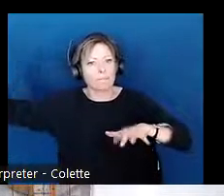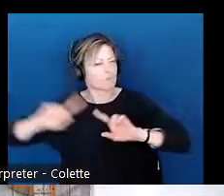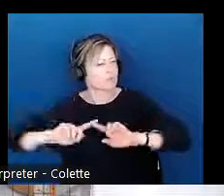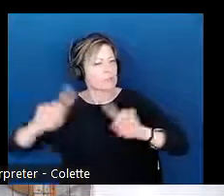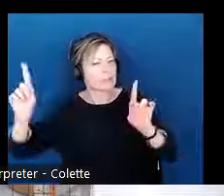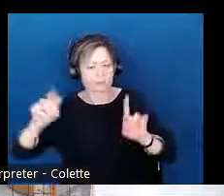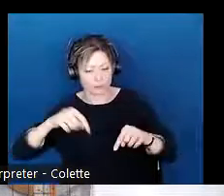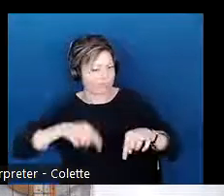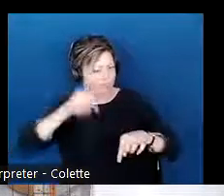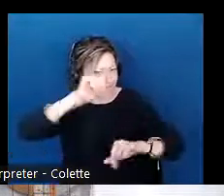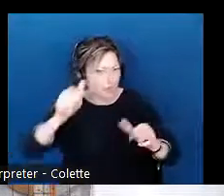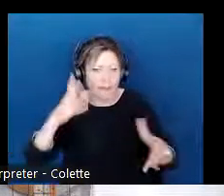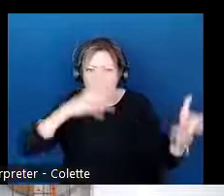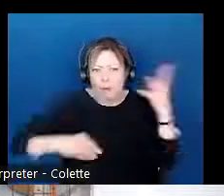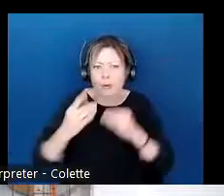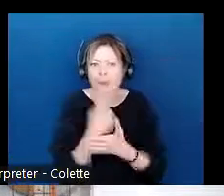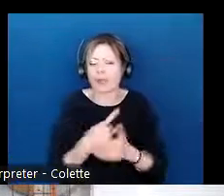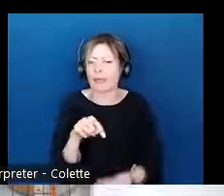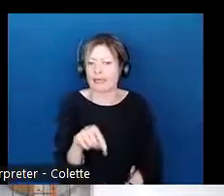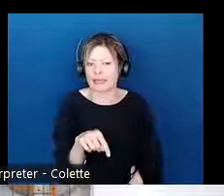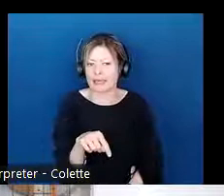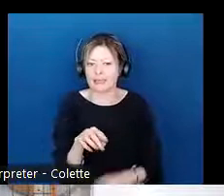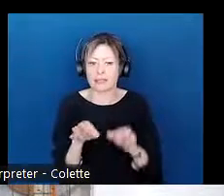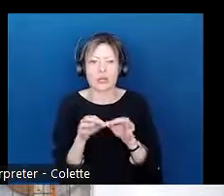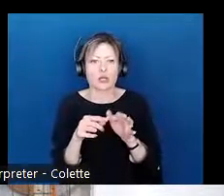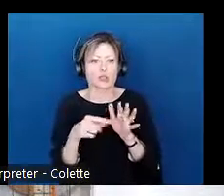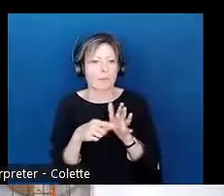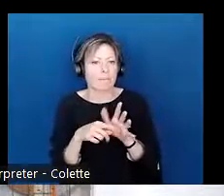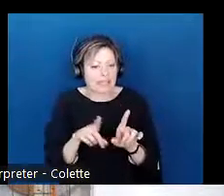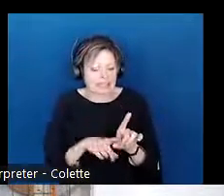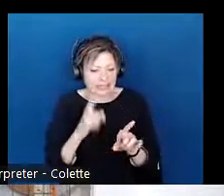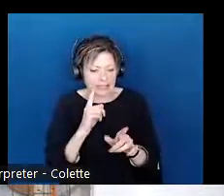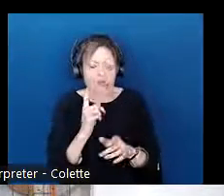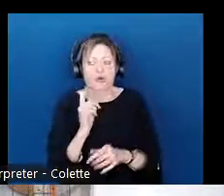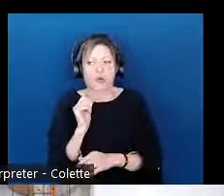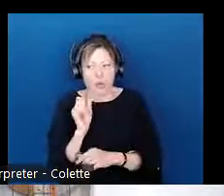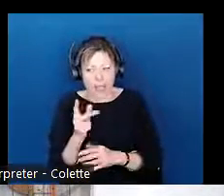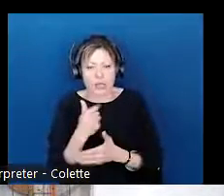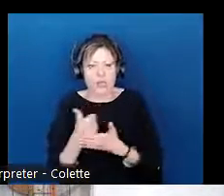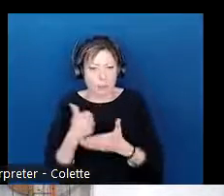and then she had to think about okay so normally she's painting on a canvas on a frame how would